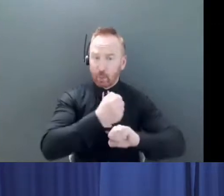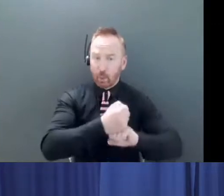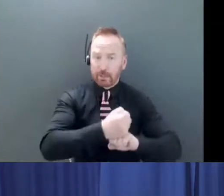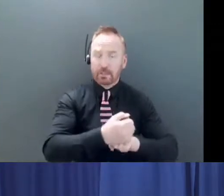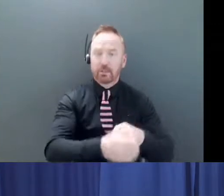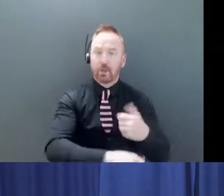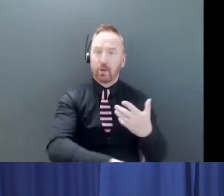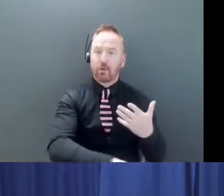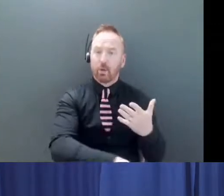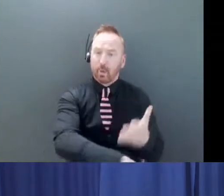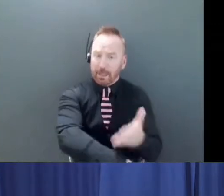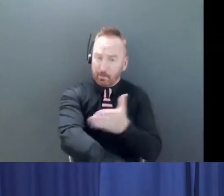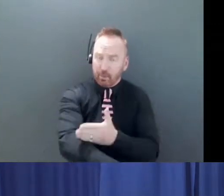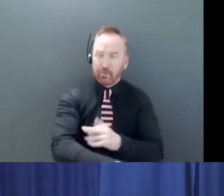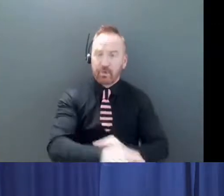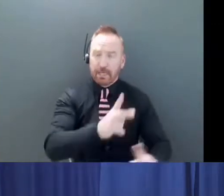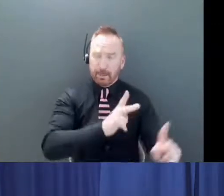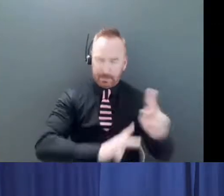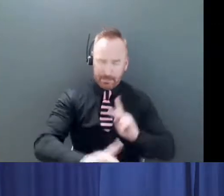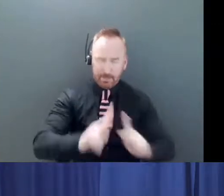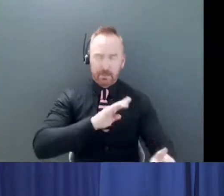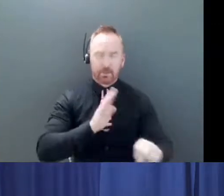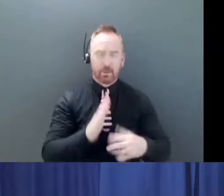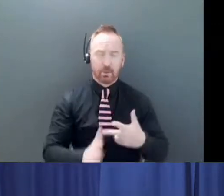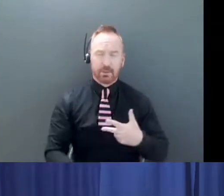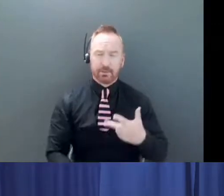infection and uptake and surge social support.